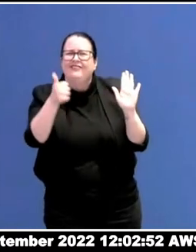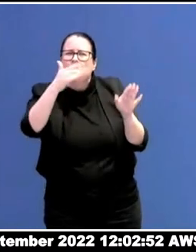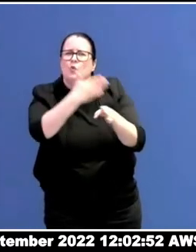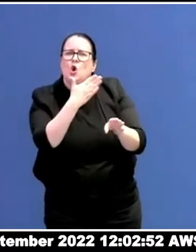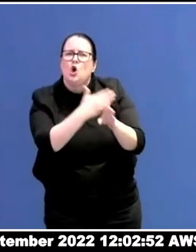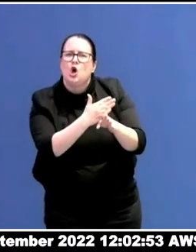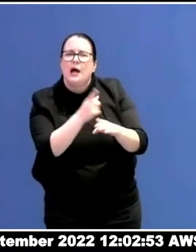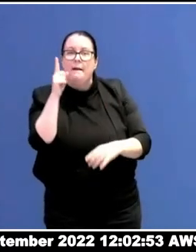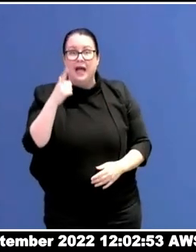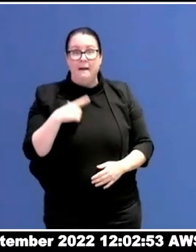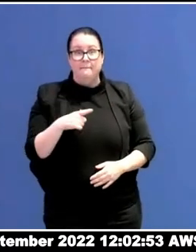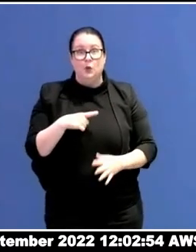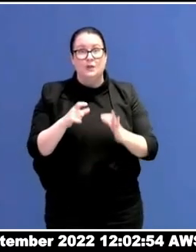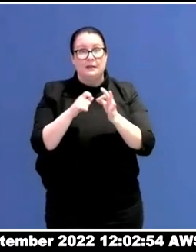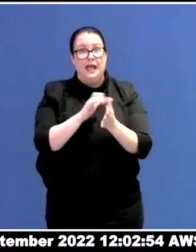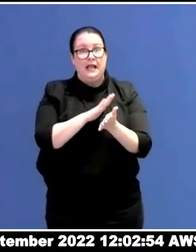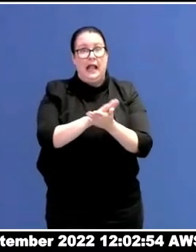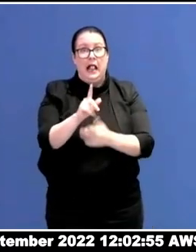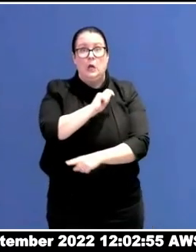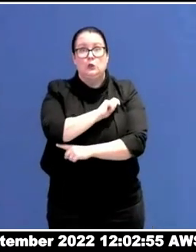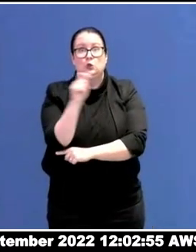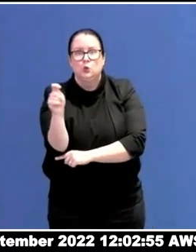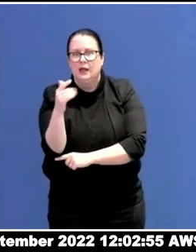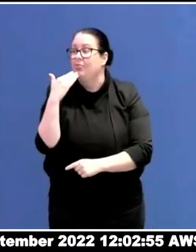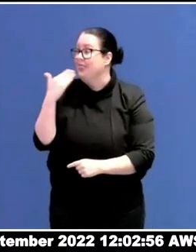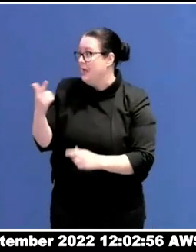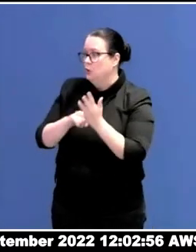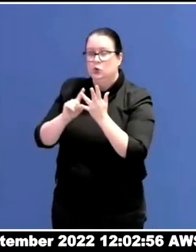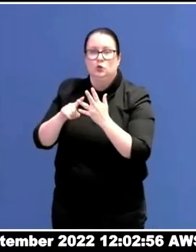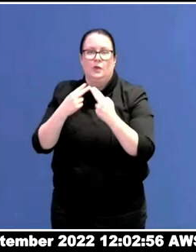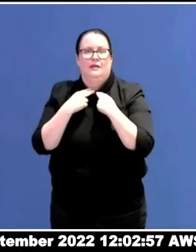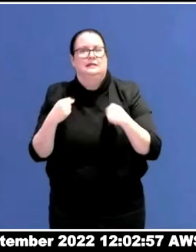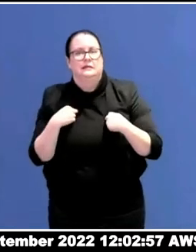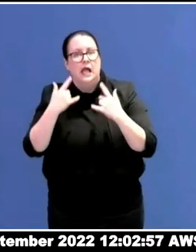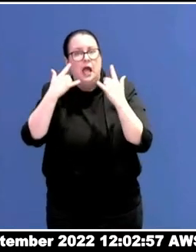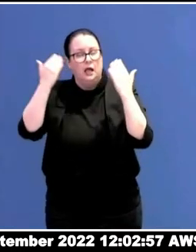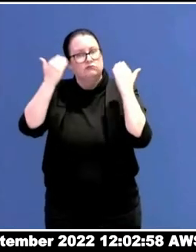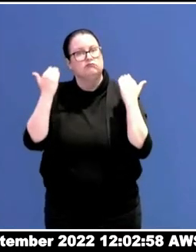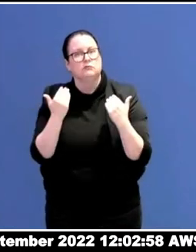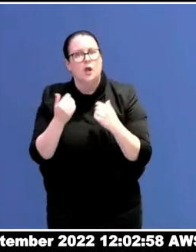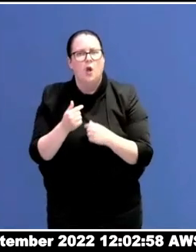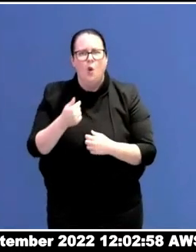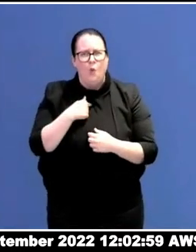class action, thanks to Levitt Robinson and Gerry Georgatos, that we aren't favourable. We are not the bad guys here.